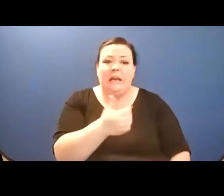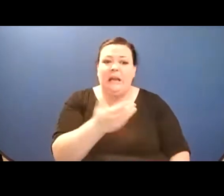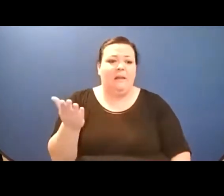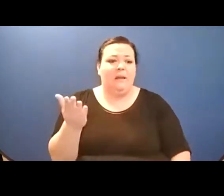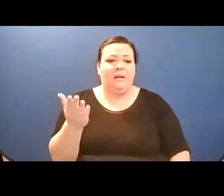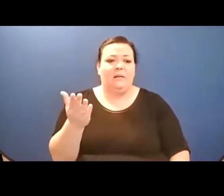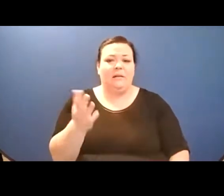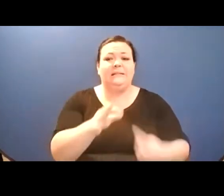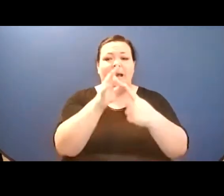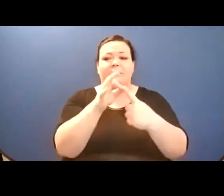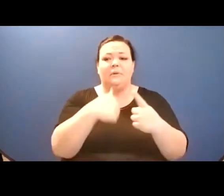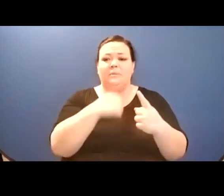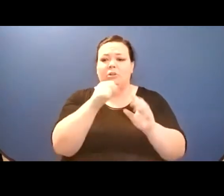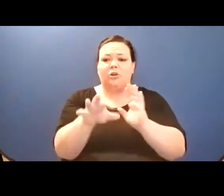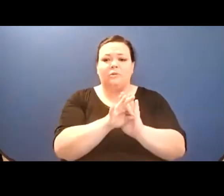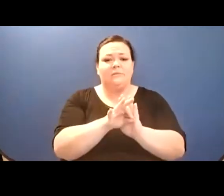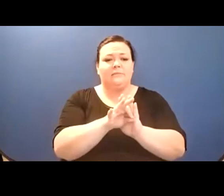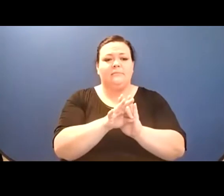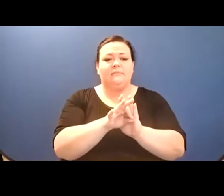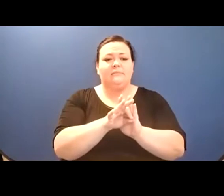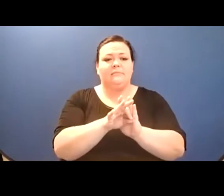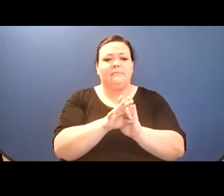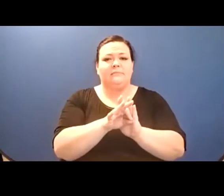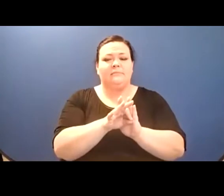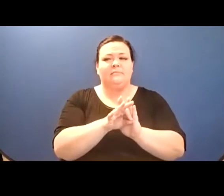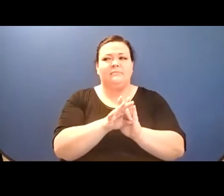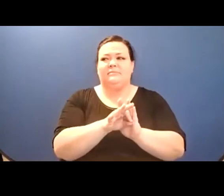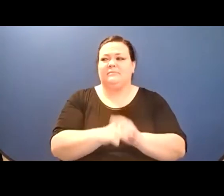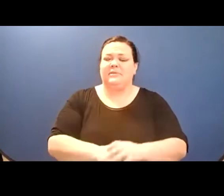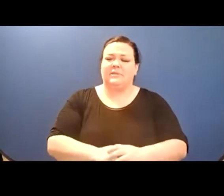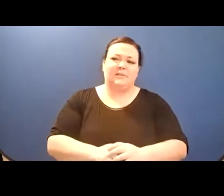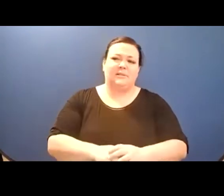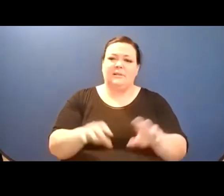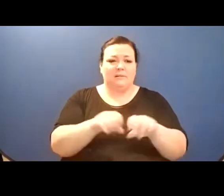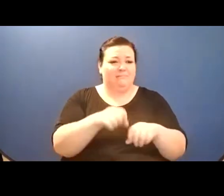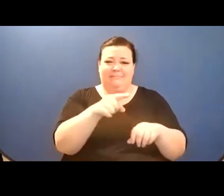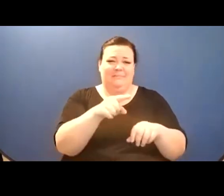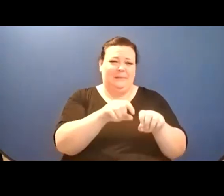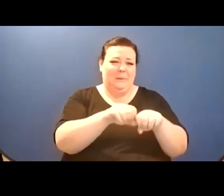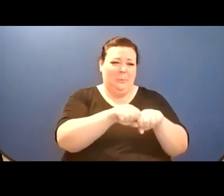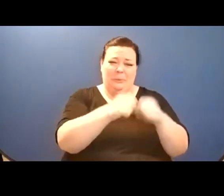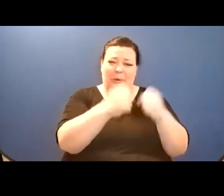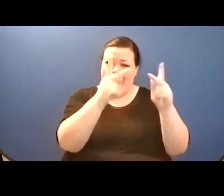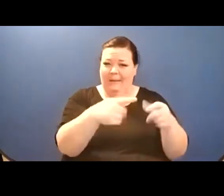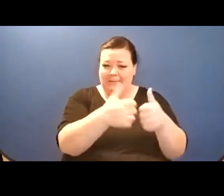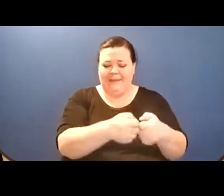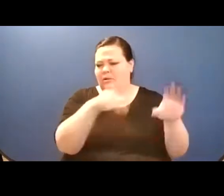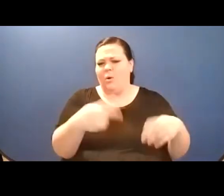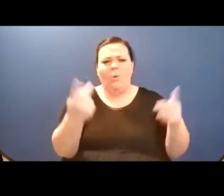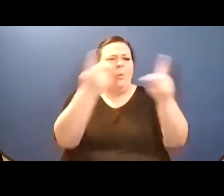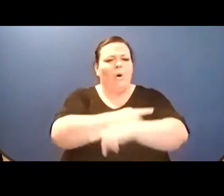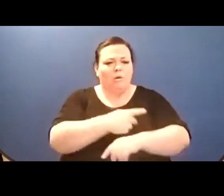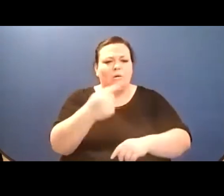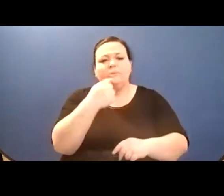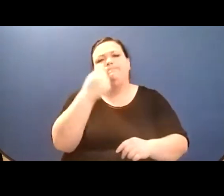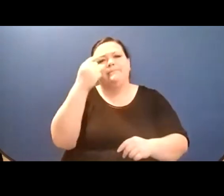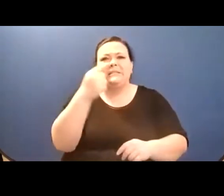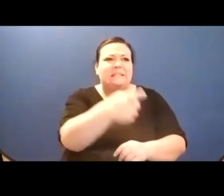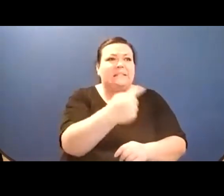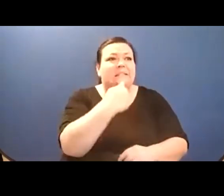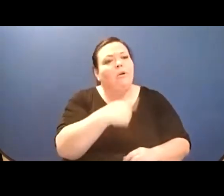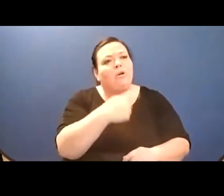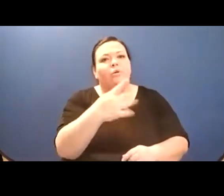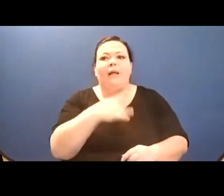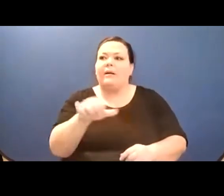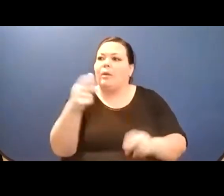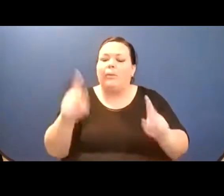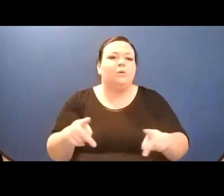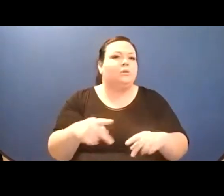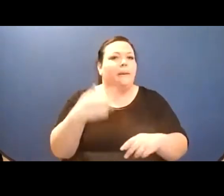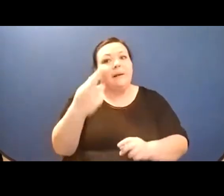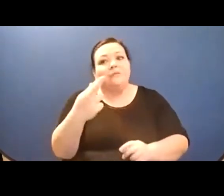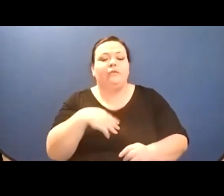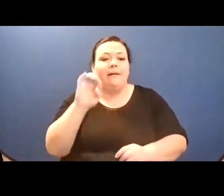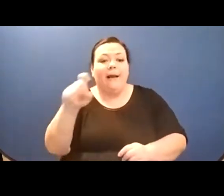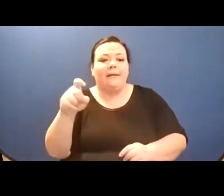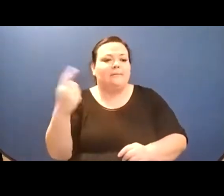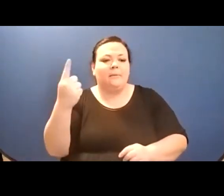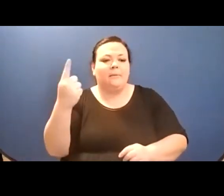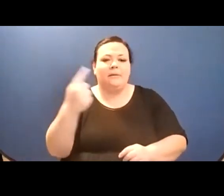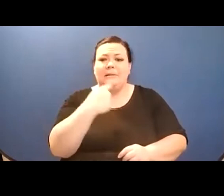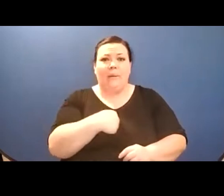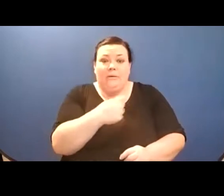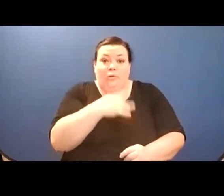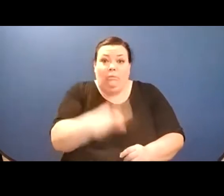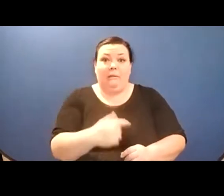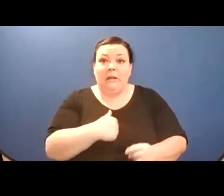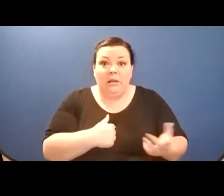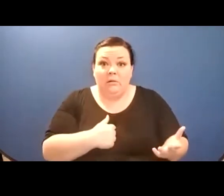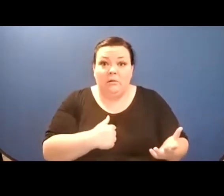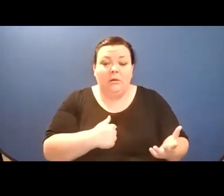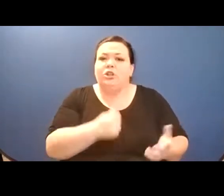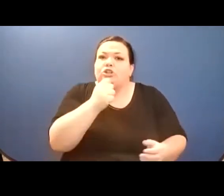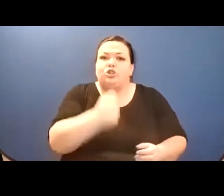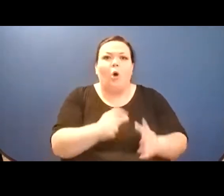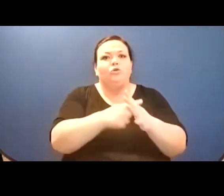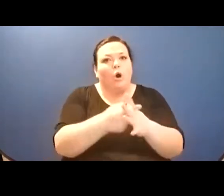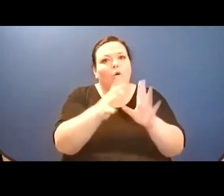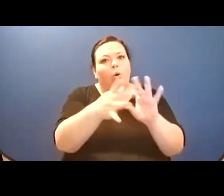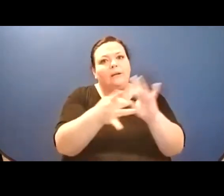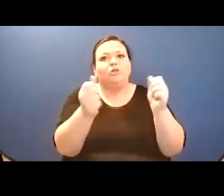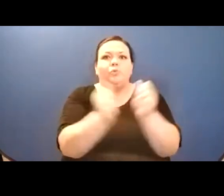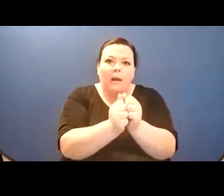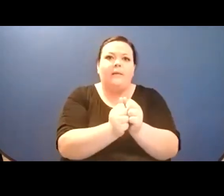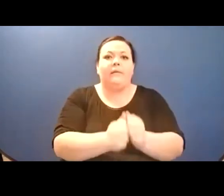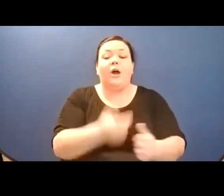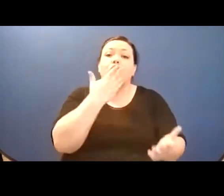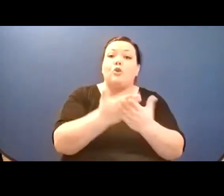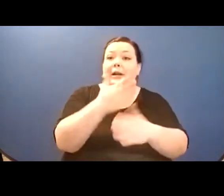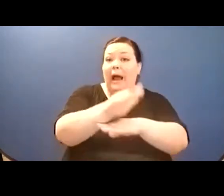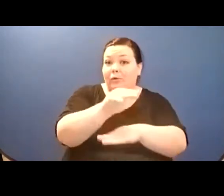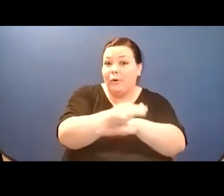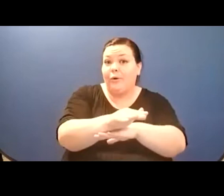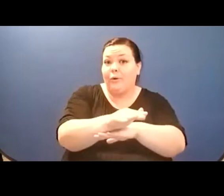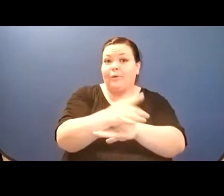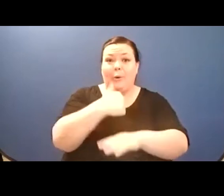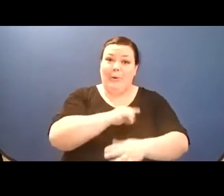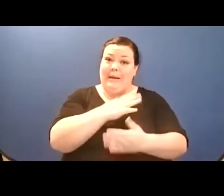Thank you, um, i don't know if if John ever joined us, John are you here? I'm gonna say John didn't